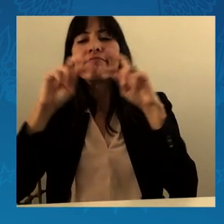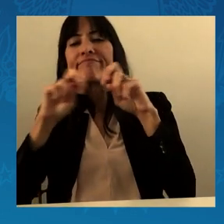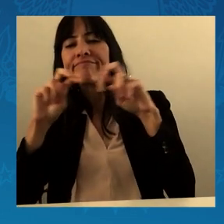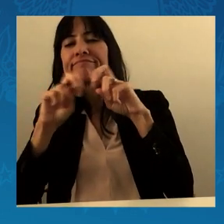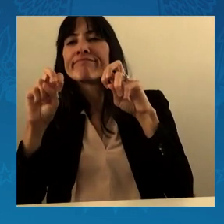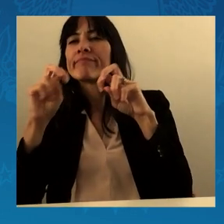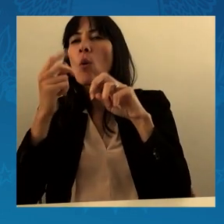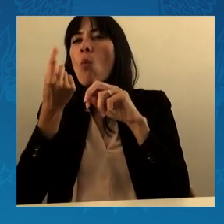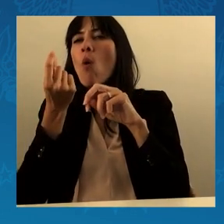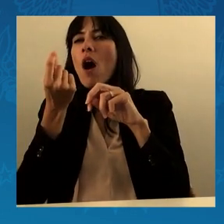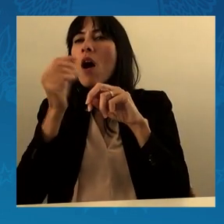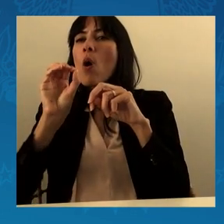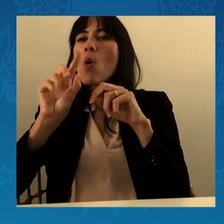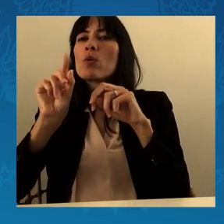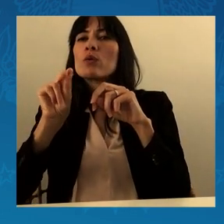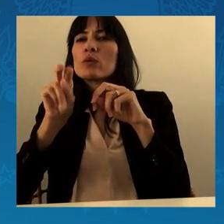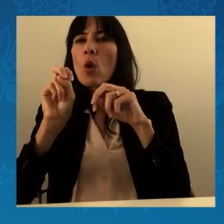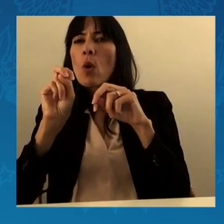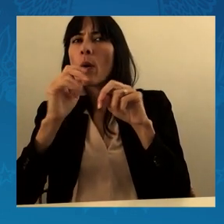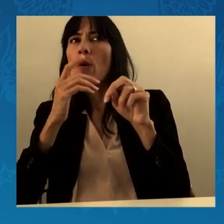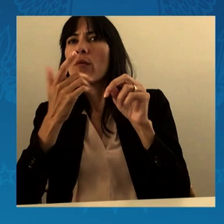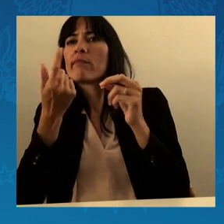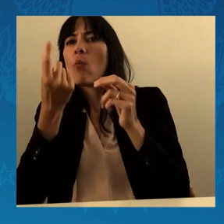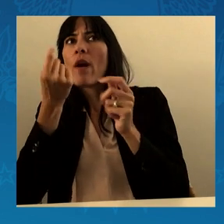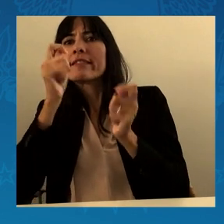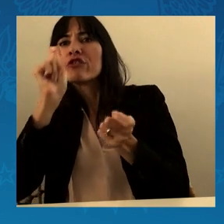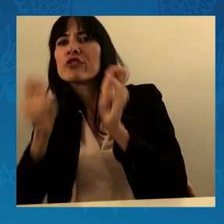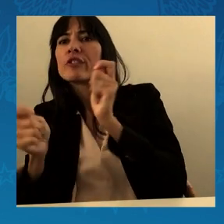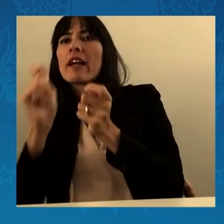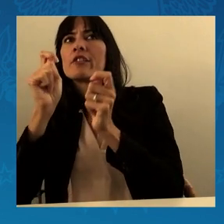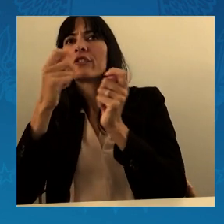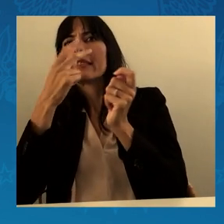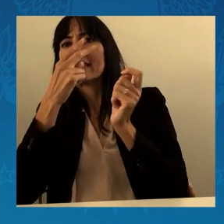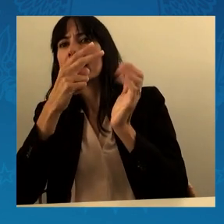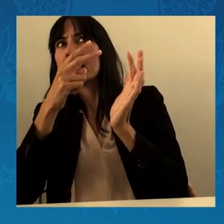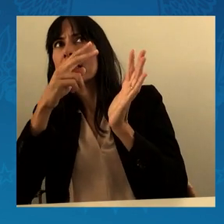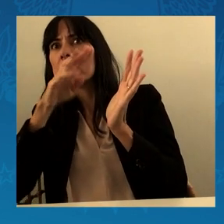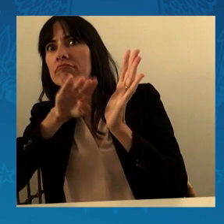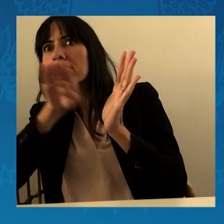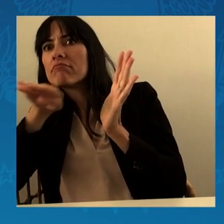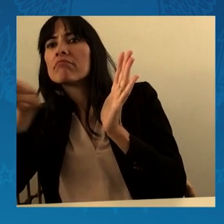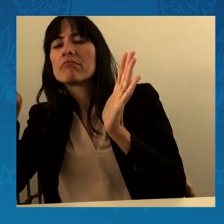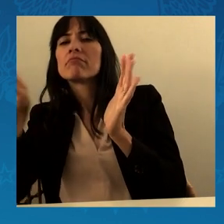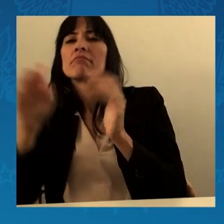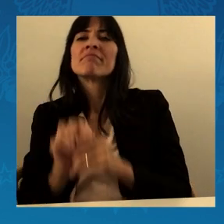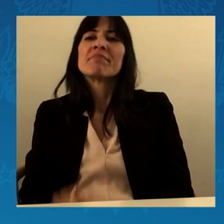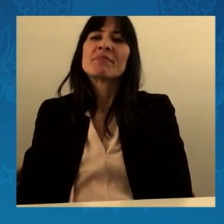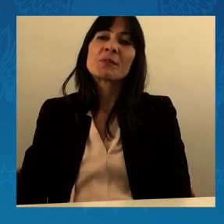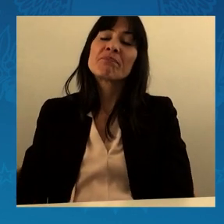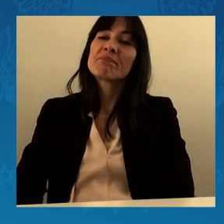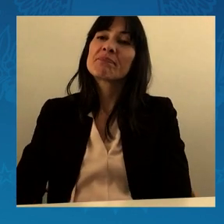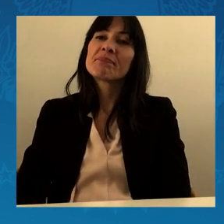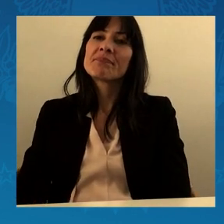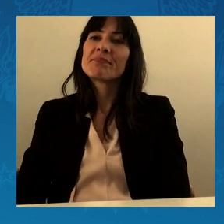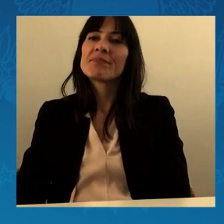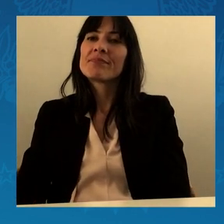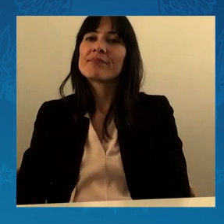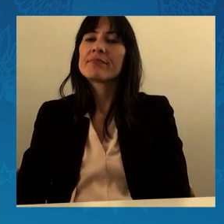and the nitrogen dioxide in this community and the area. So, The Vice President: Yeah, but that's also the benefit